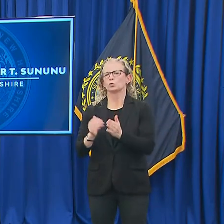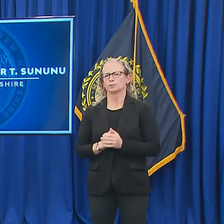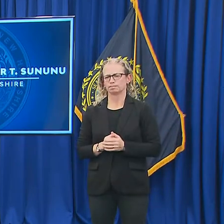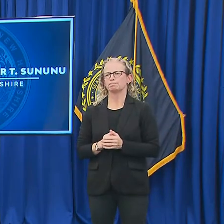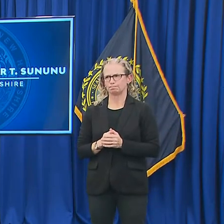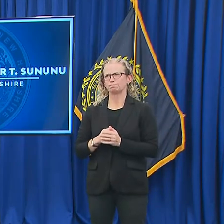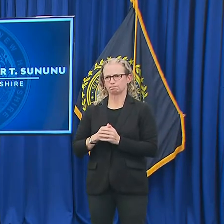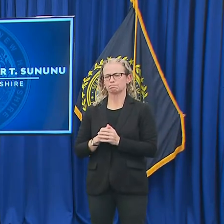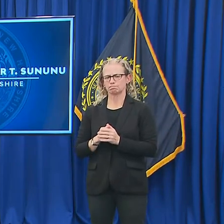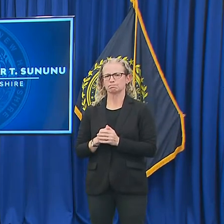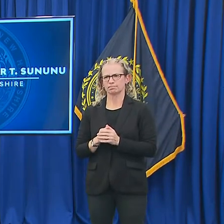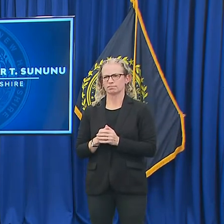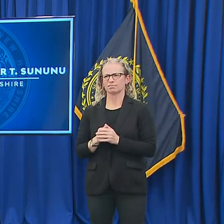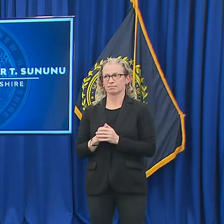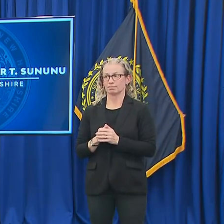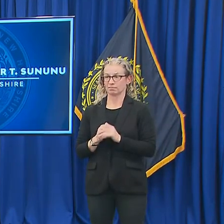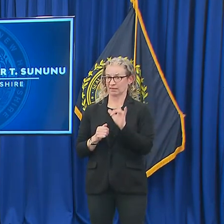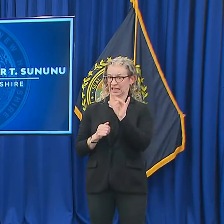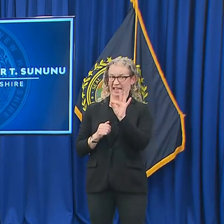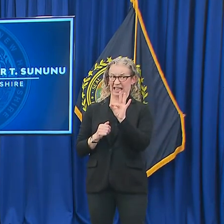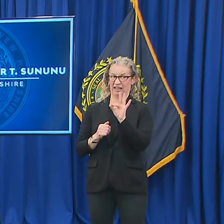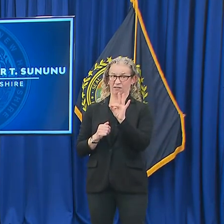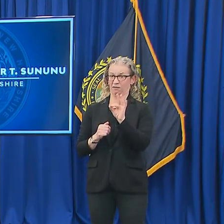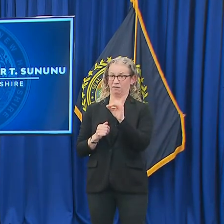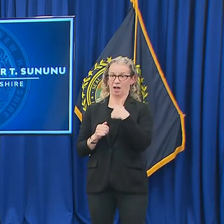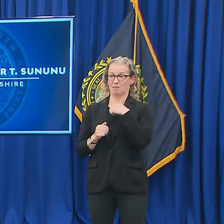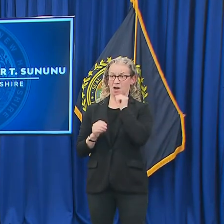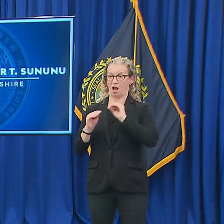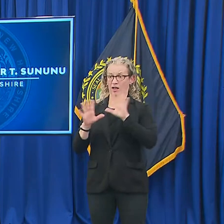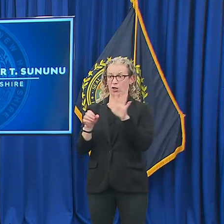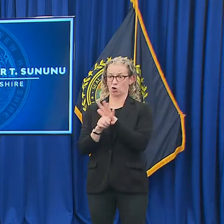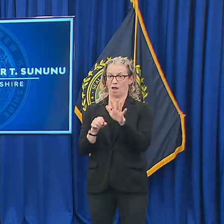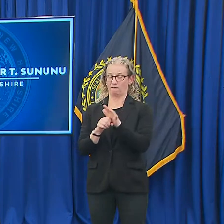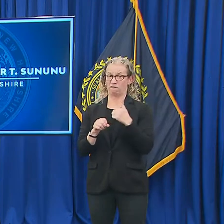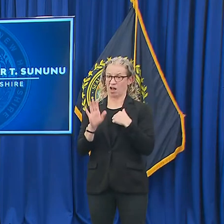and we truly can be successful. So thank you guys very much have I have a great weekend.